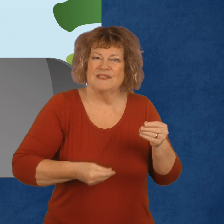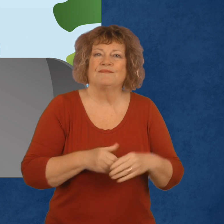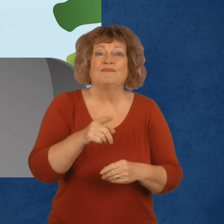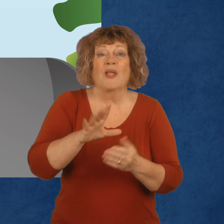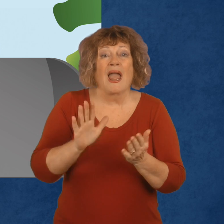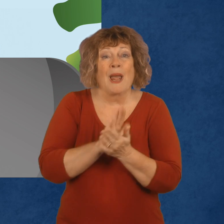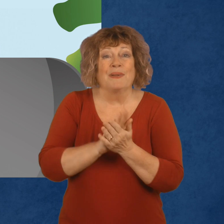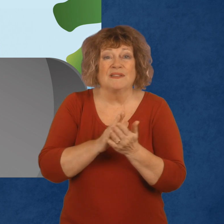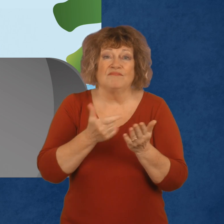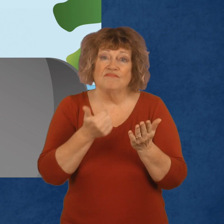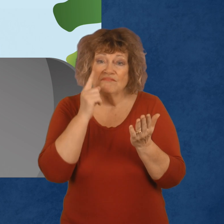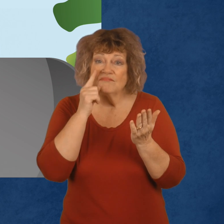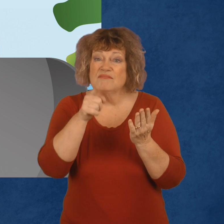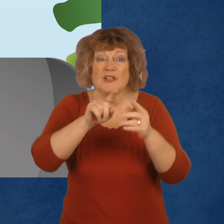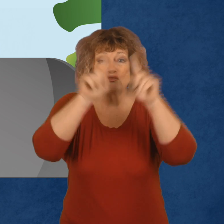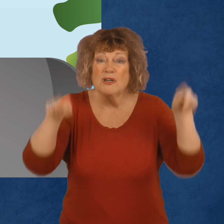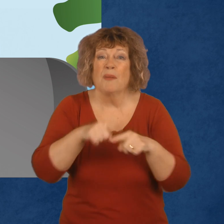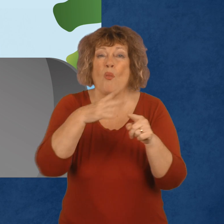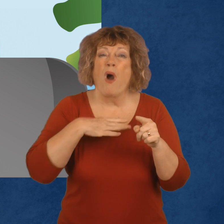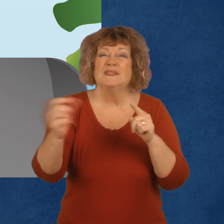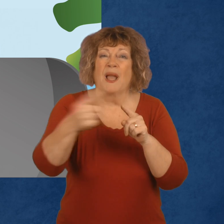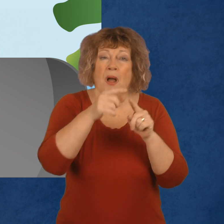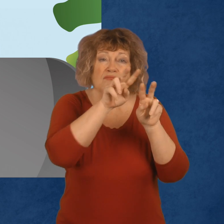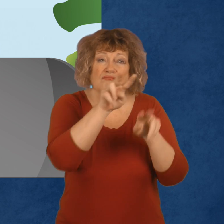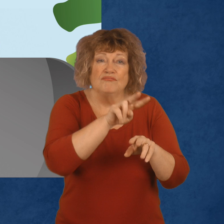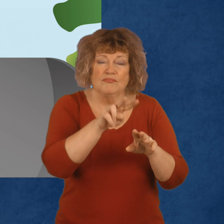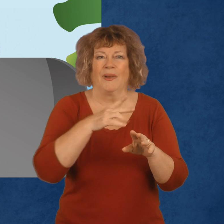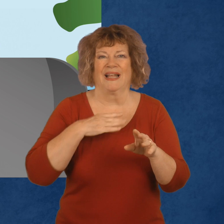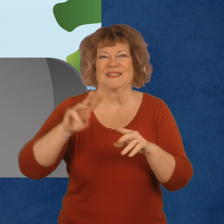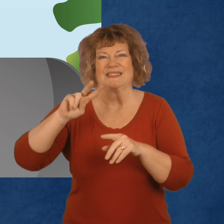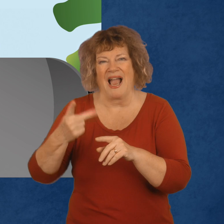it’s a good idea to have a second computer or tablet to look at it on.